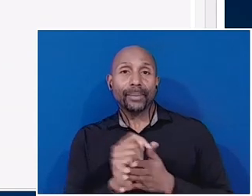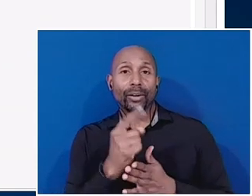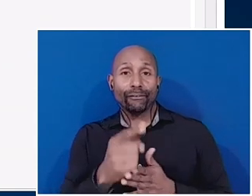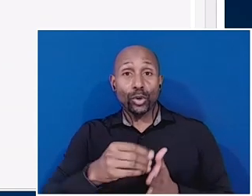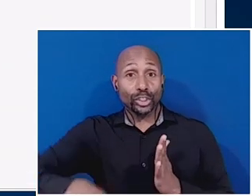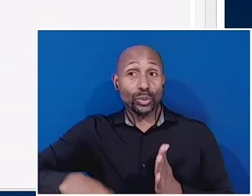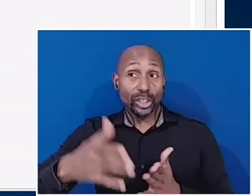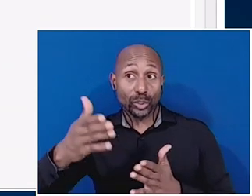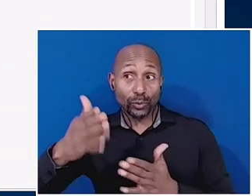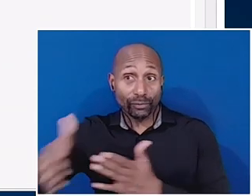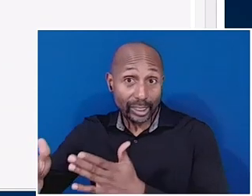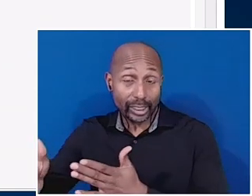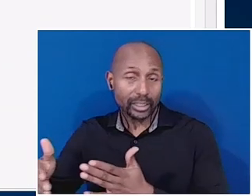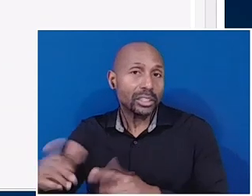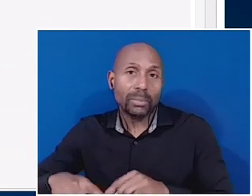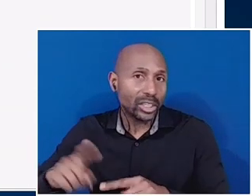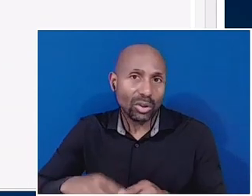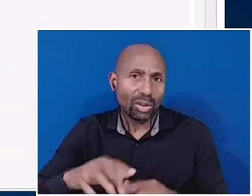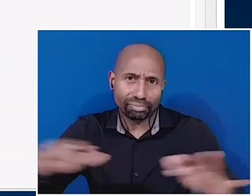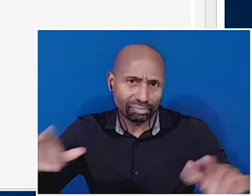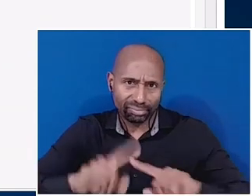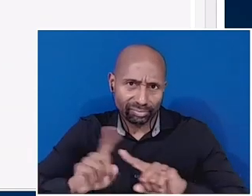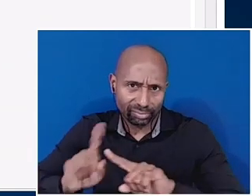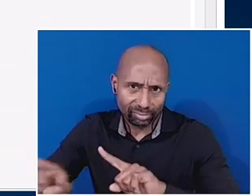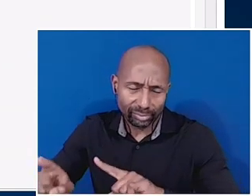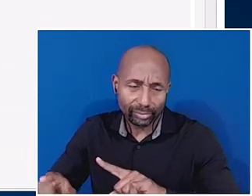to be. But in terms of adding the language, I think one of the other things